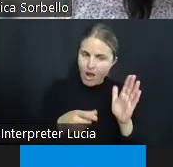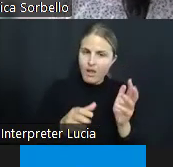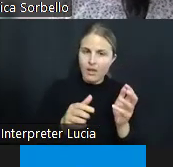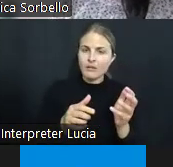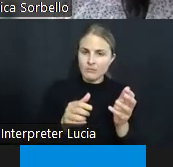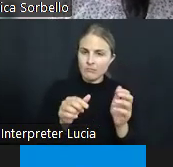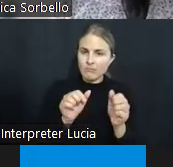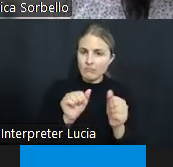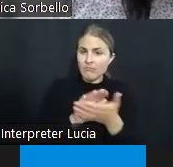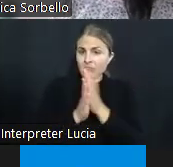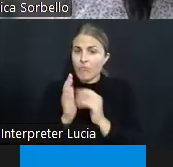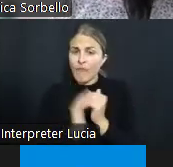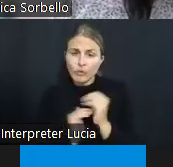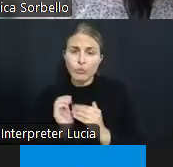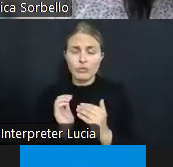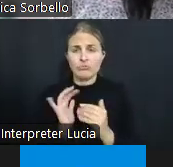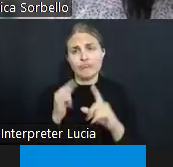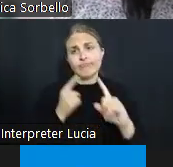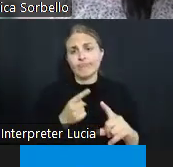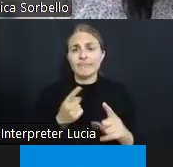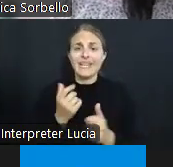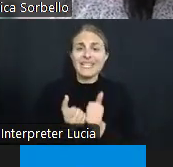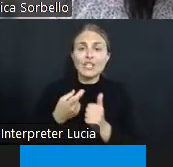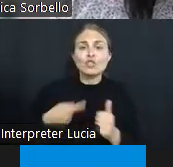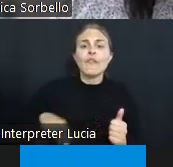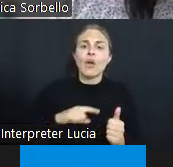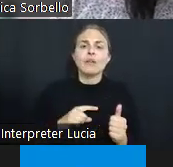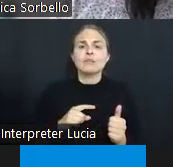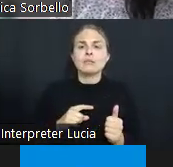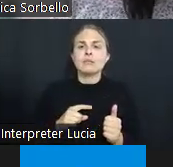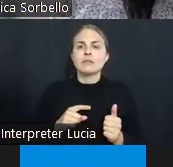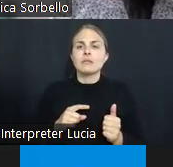our own bias and our own judgments and our own